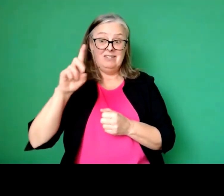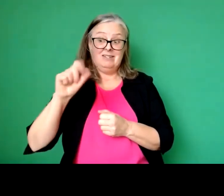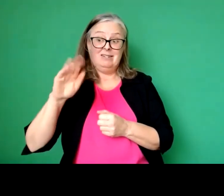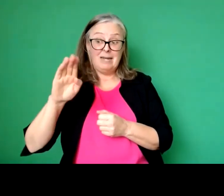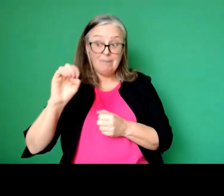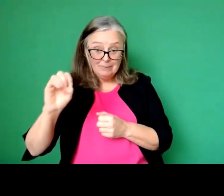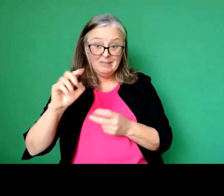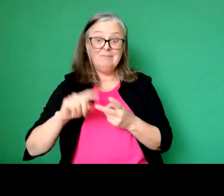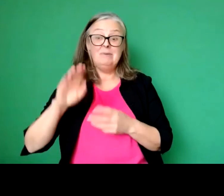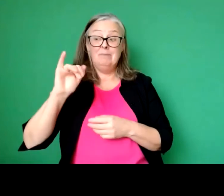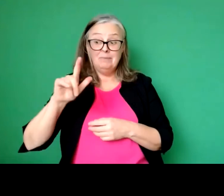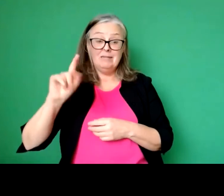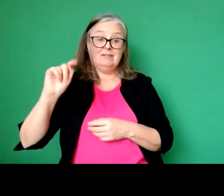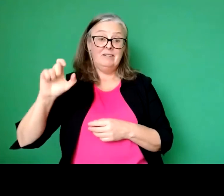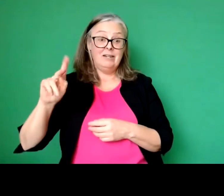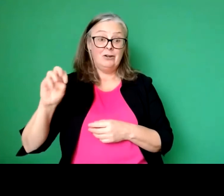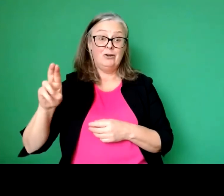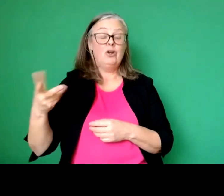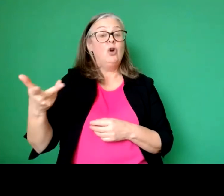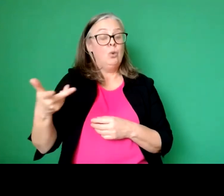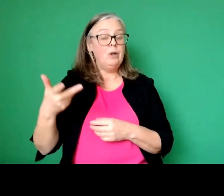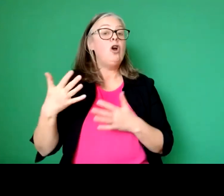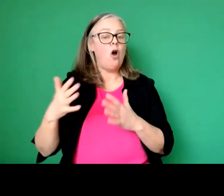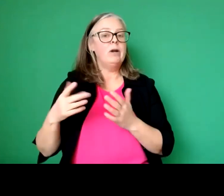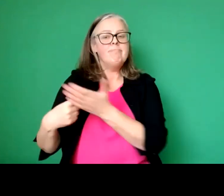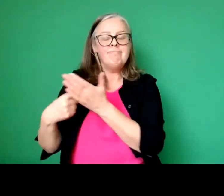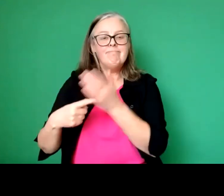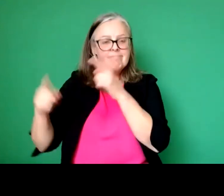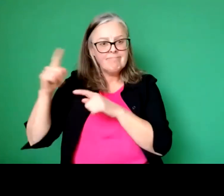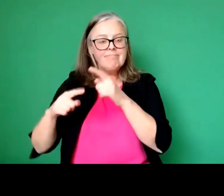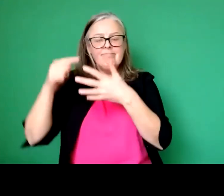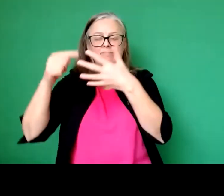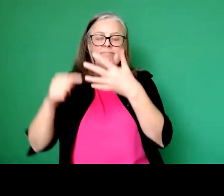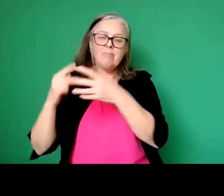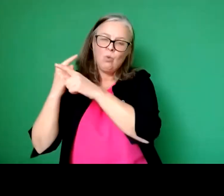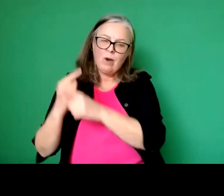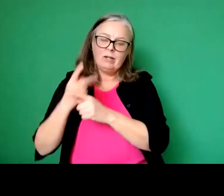questions and issues which we regularly encounter and which we are going to attempt to address